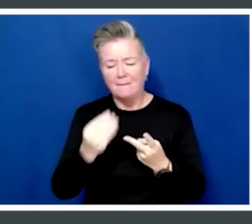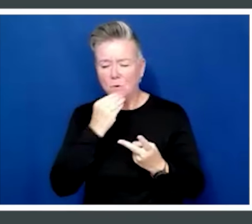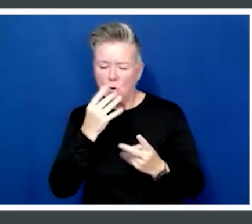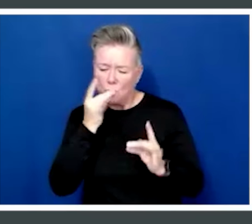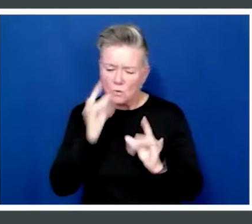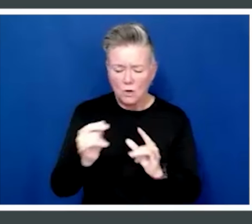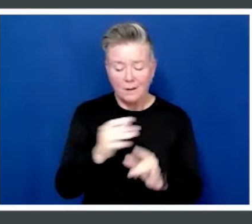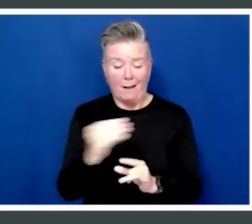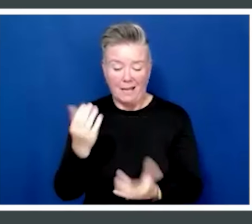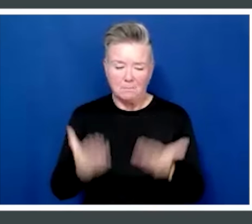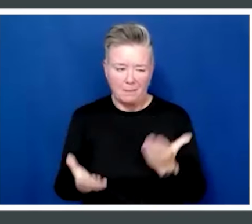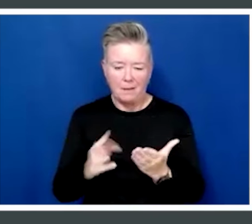and also maybe the lake.